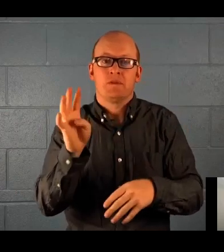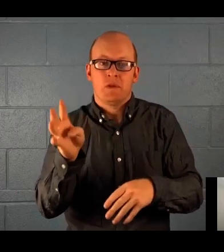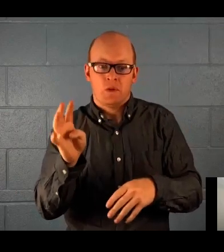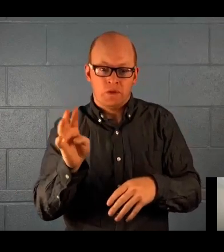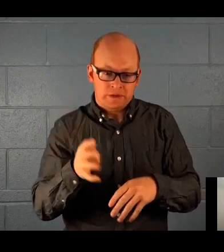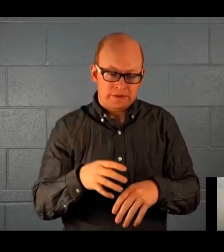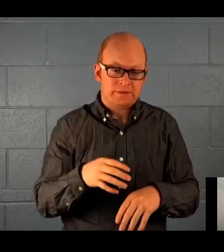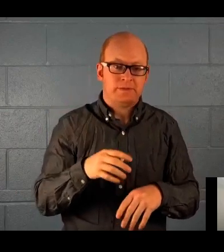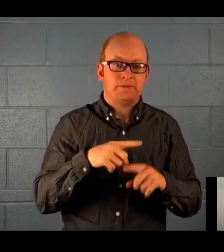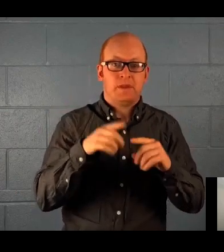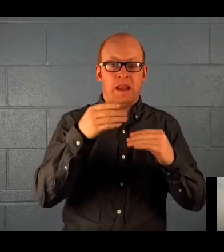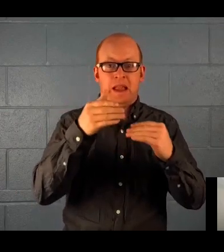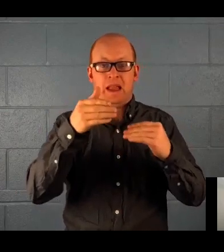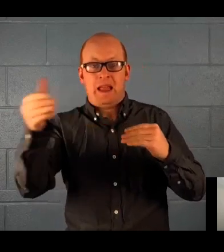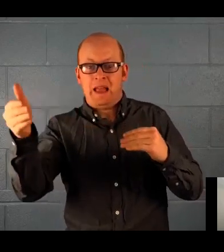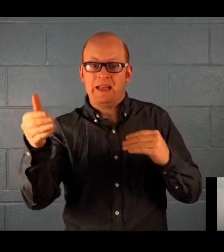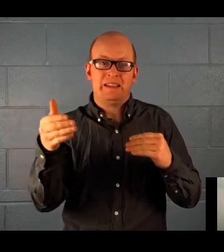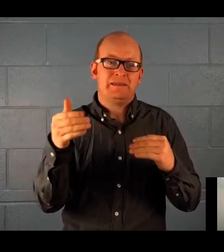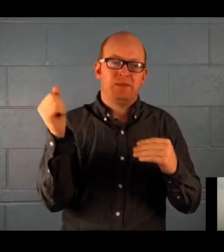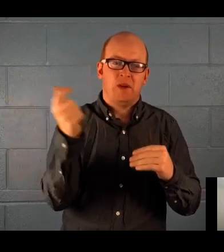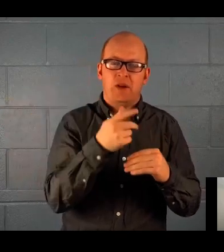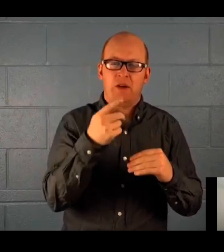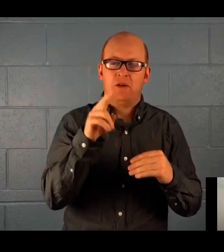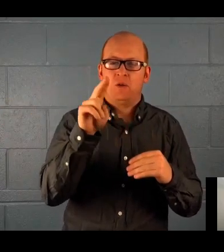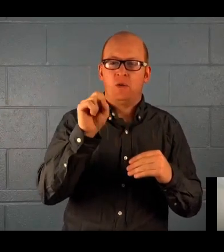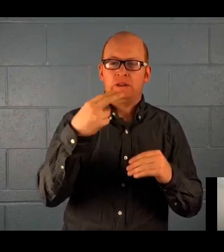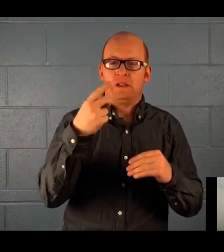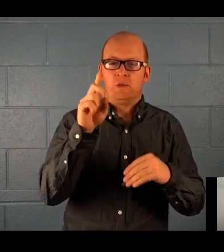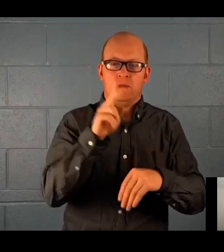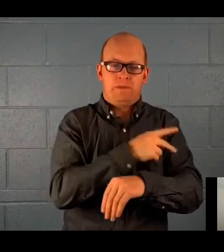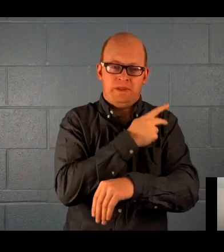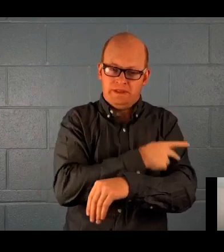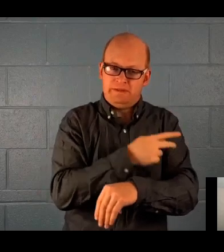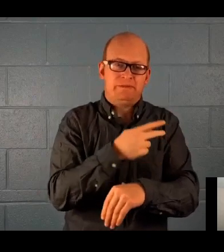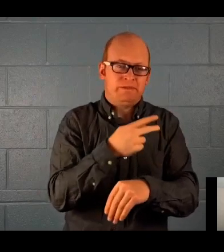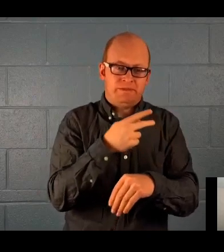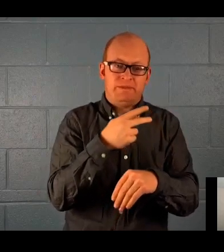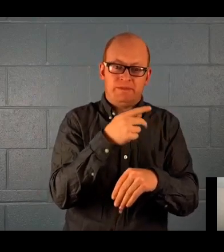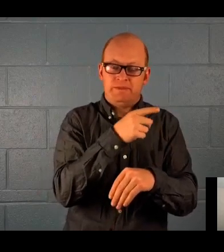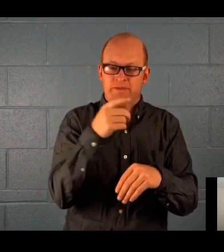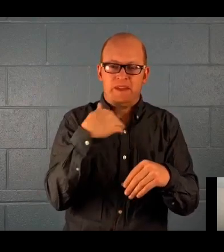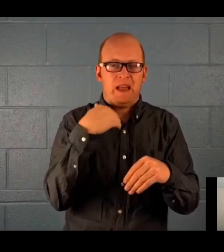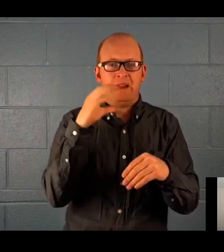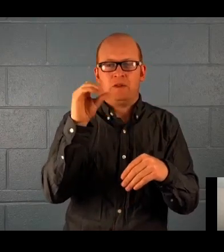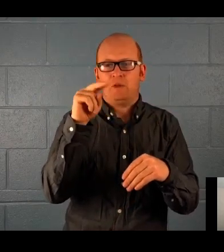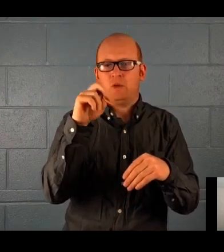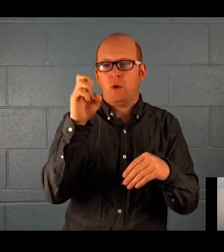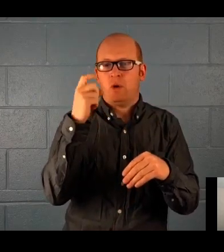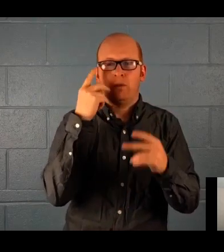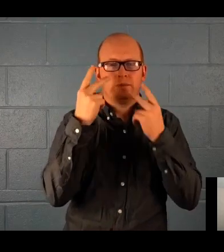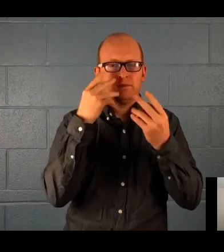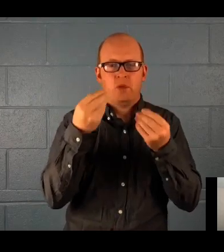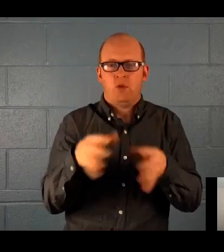examined in this study, had lost cone-mediated vision. Importantly, one result of this study